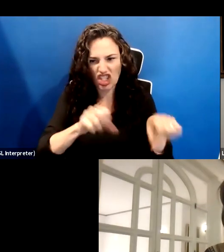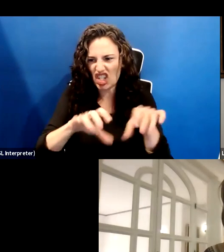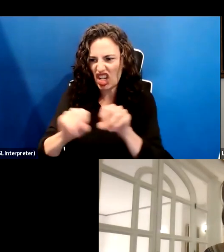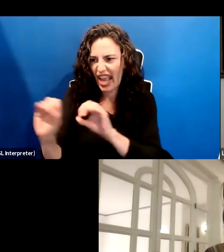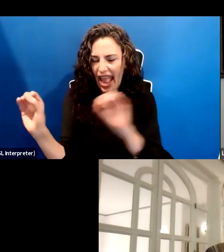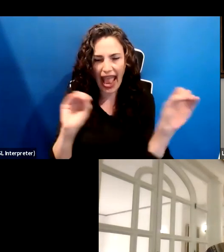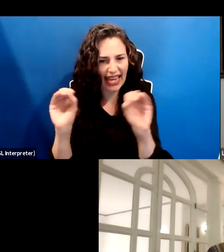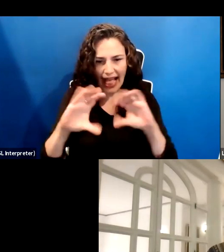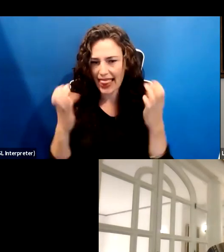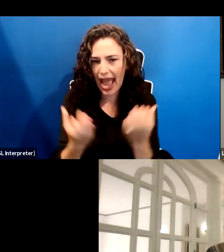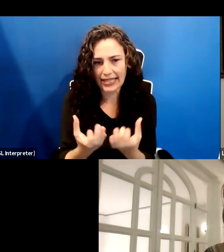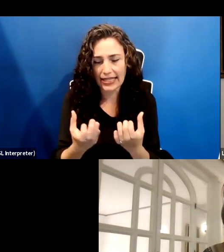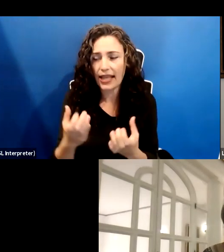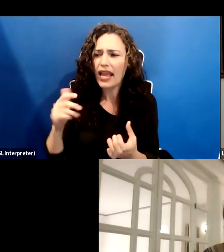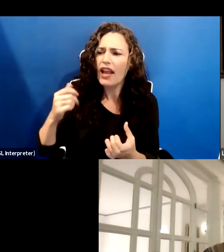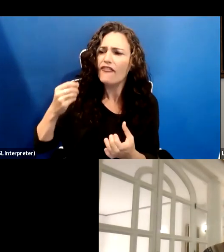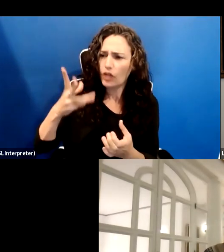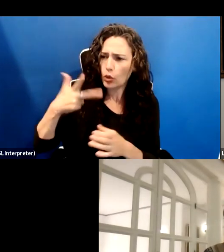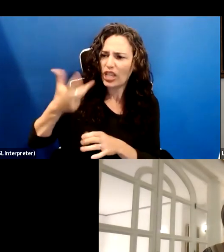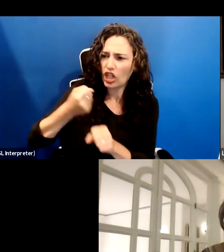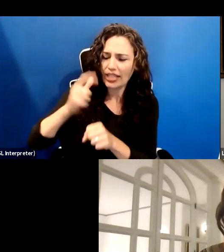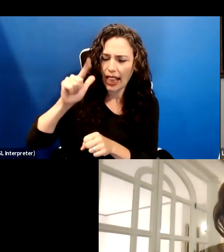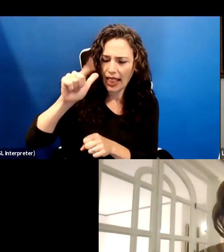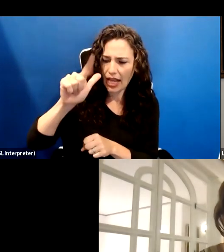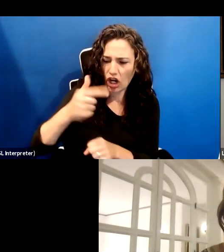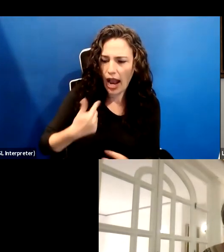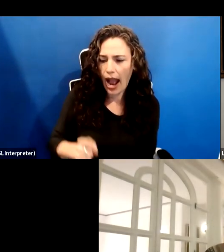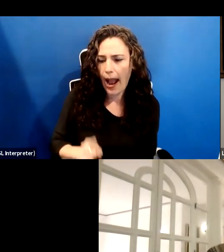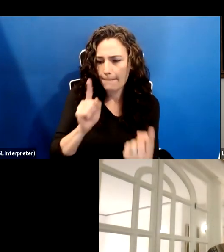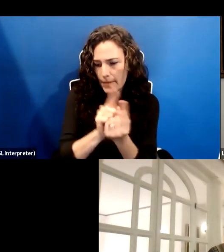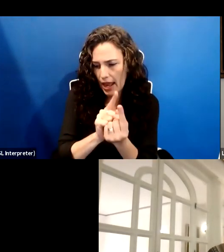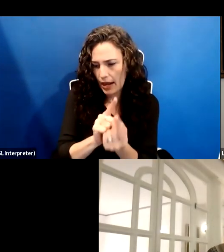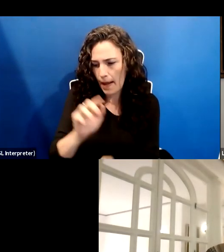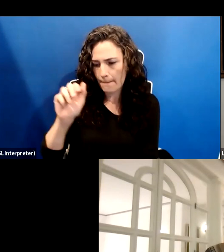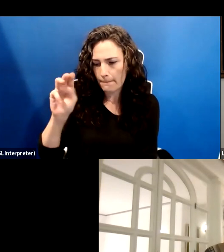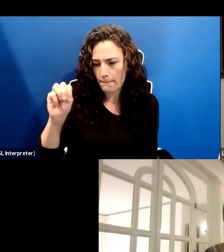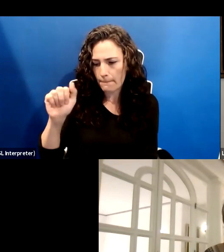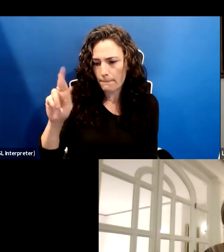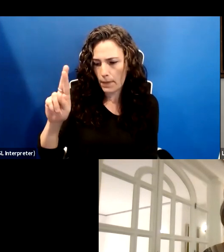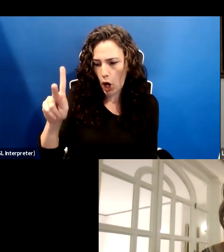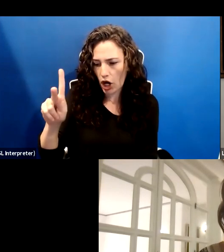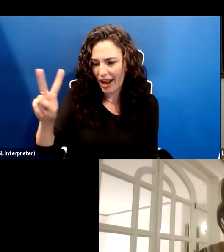And then a couple of years later met Mark Vicente, who is one of the characters in the film, in the series.